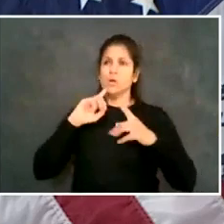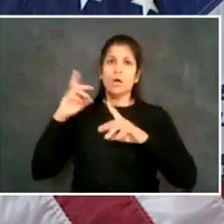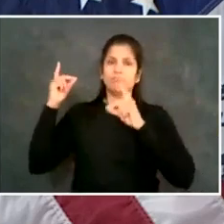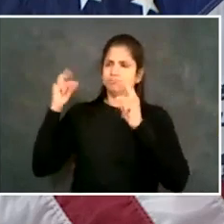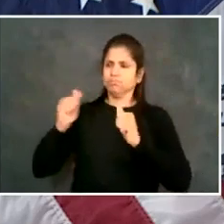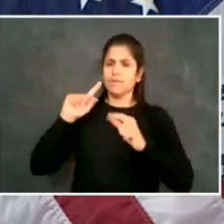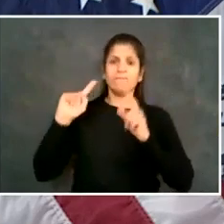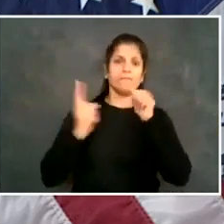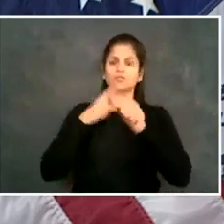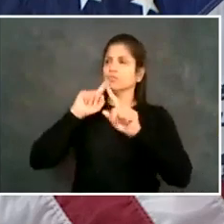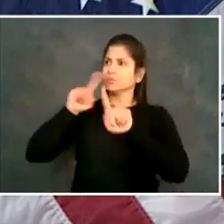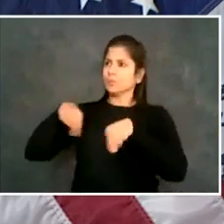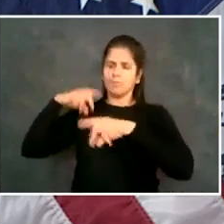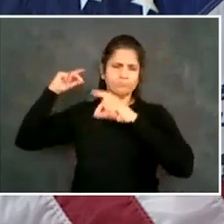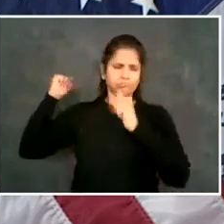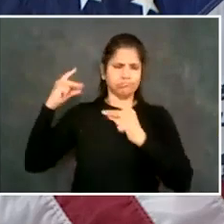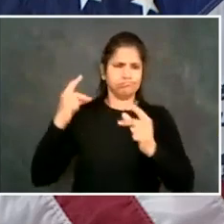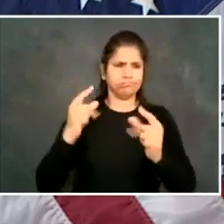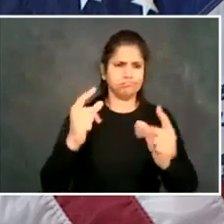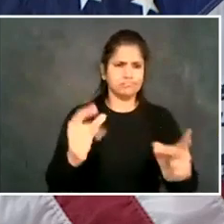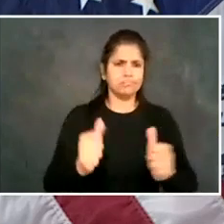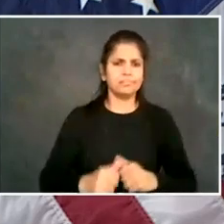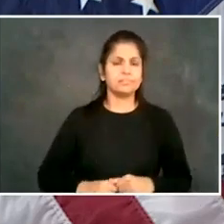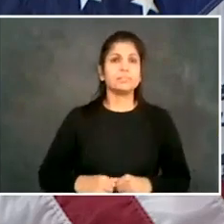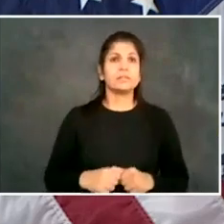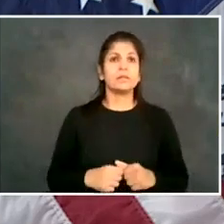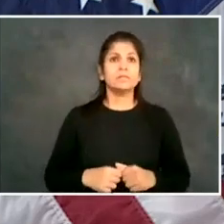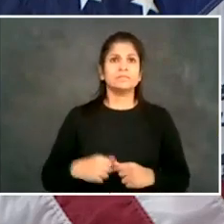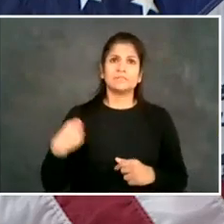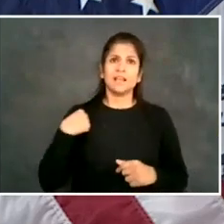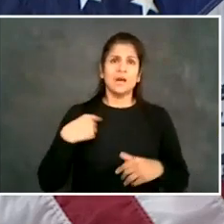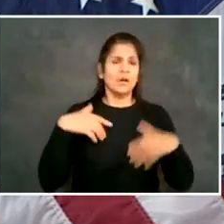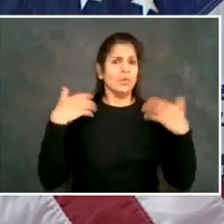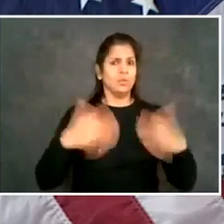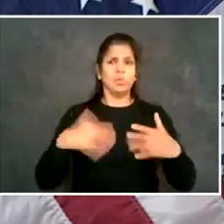HEALTH CARE WORKERS AND FIRST RESPONDERS IN EVERY WAY, IT'S ABSOLUTELY CRUCIAL.